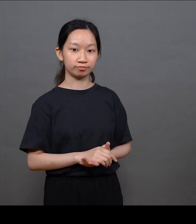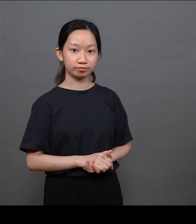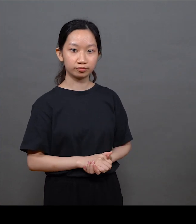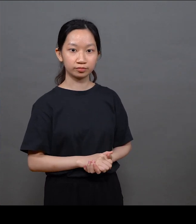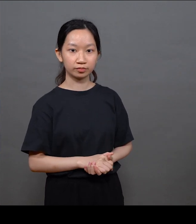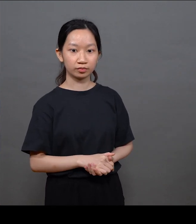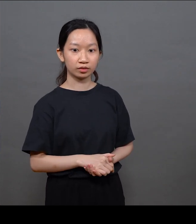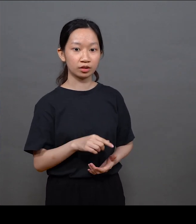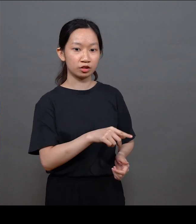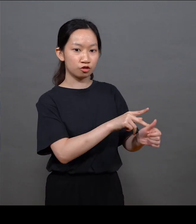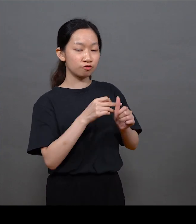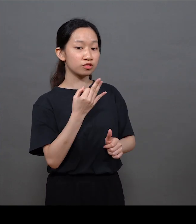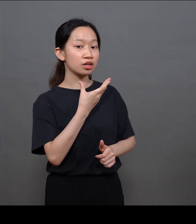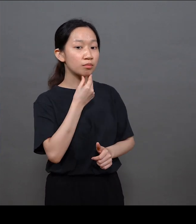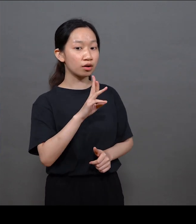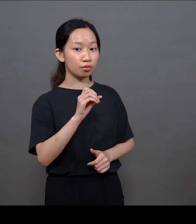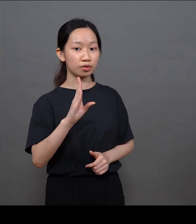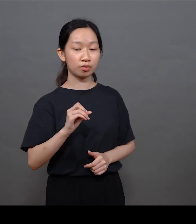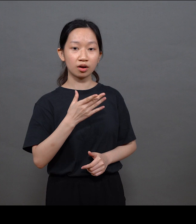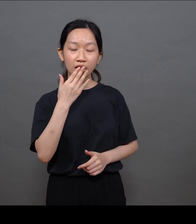Again, in the . . . in the sort of Sanyo ROBO colours: red and green